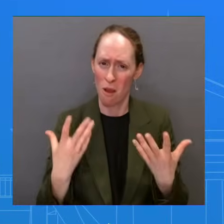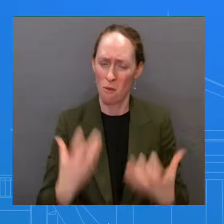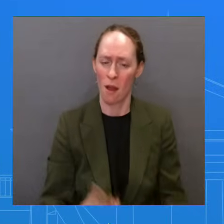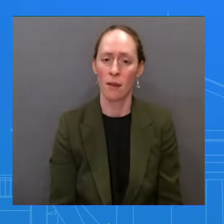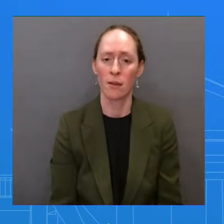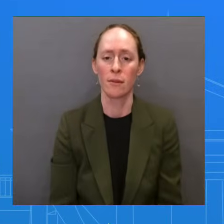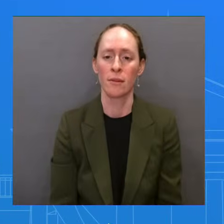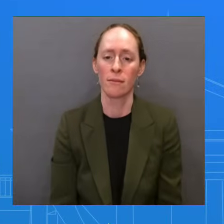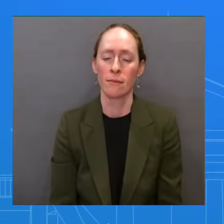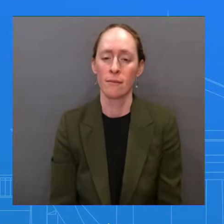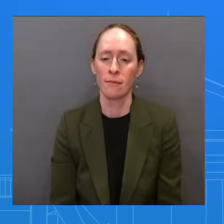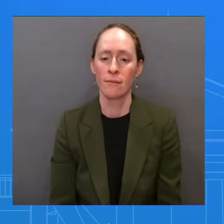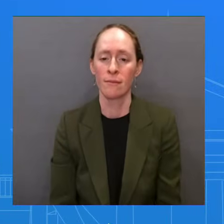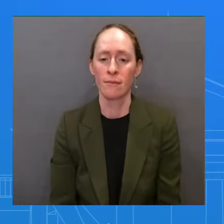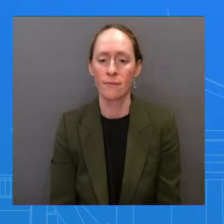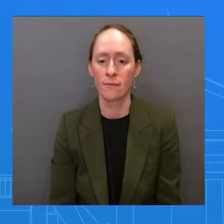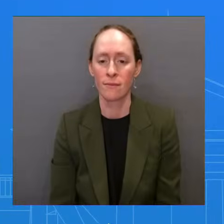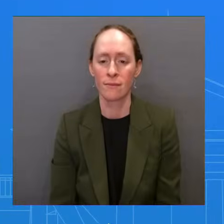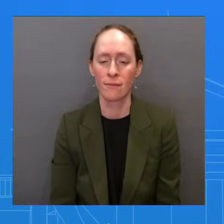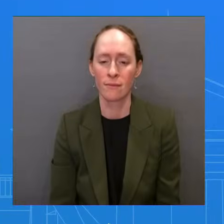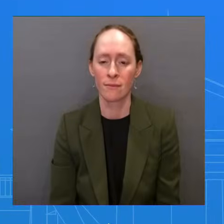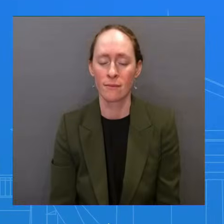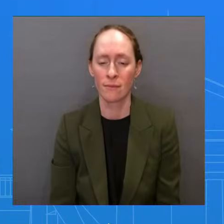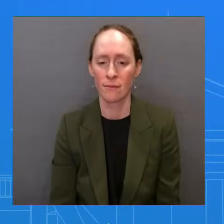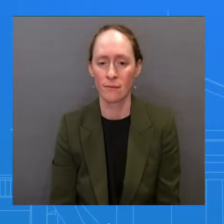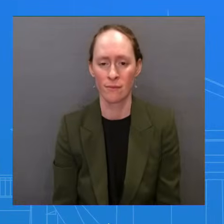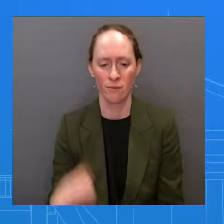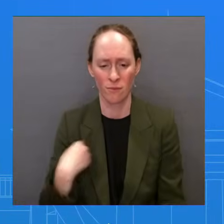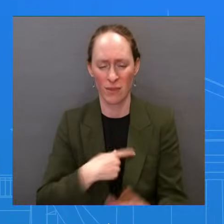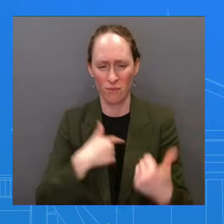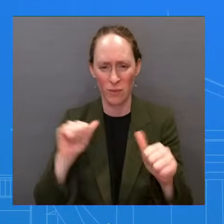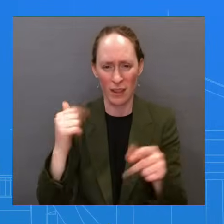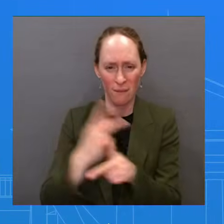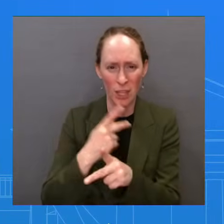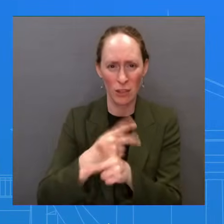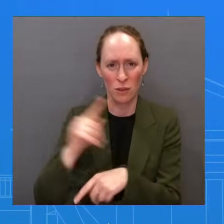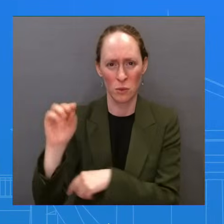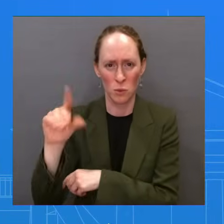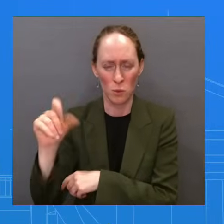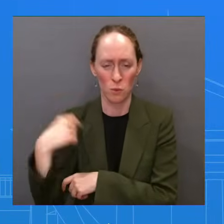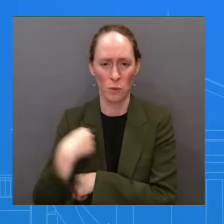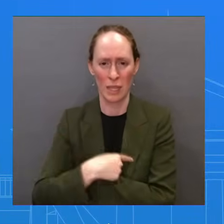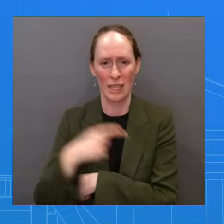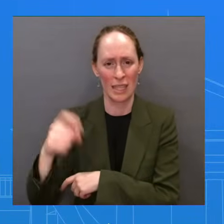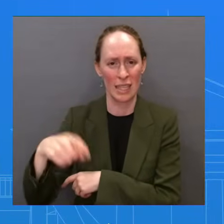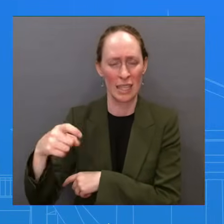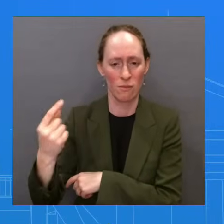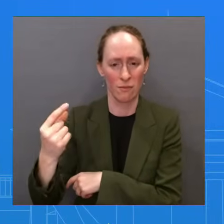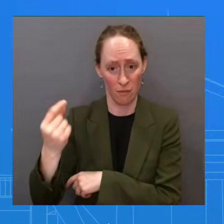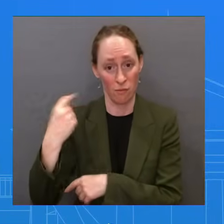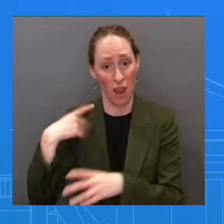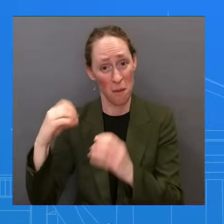to deal with what we're seeing currently at the border. But, of course, yes, we would love to have more resources at the border for sure.